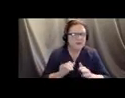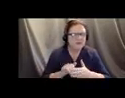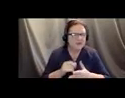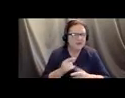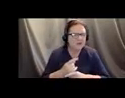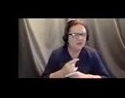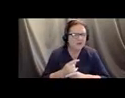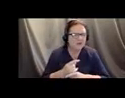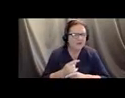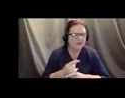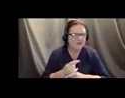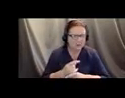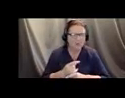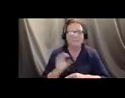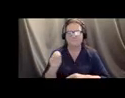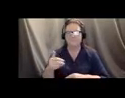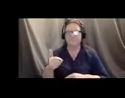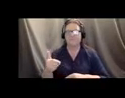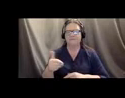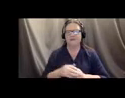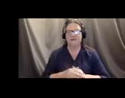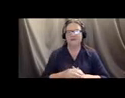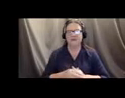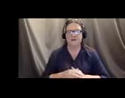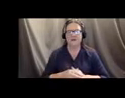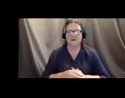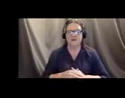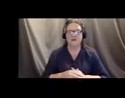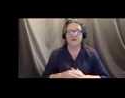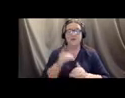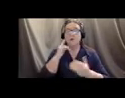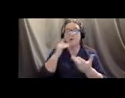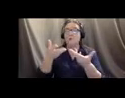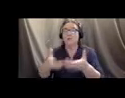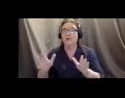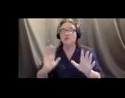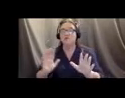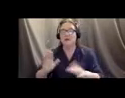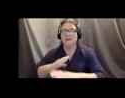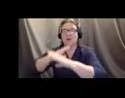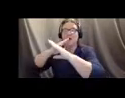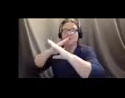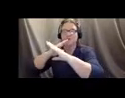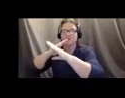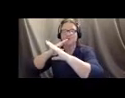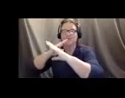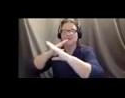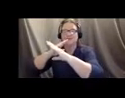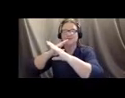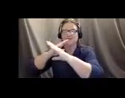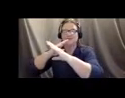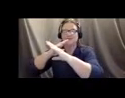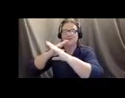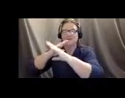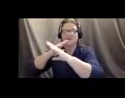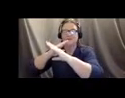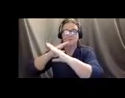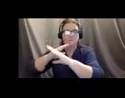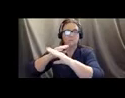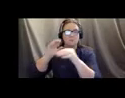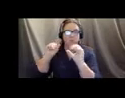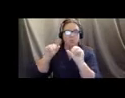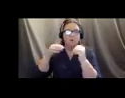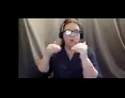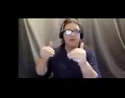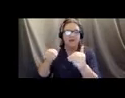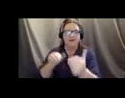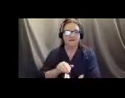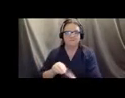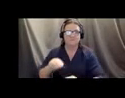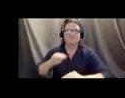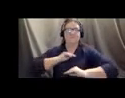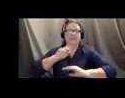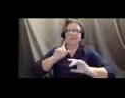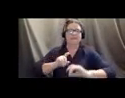Stand to lose the roadblocks and obstacles to meeting needs of people